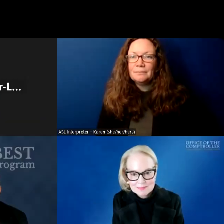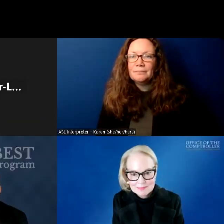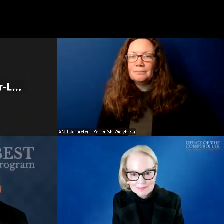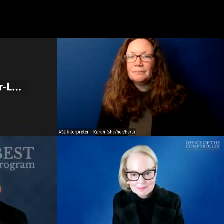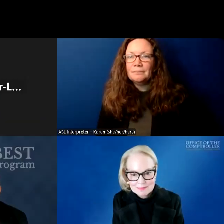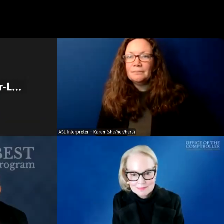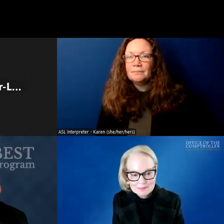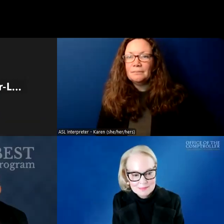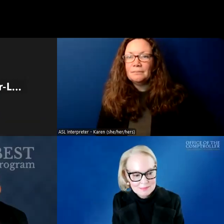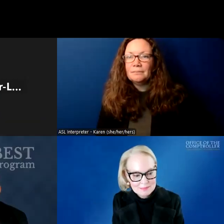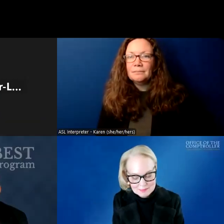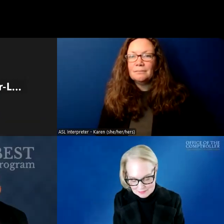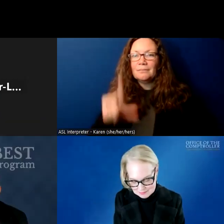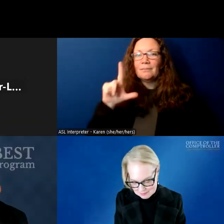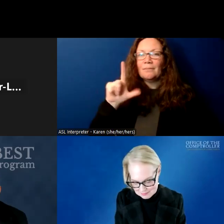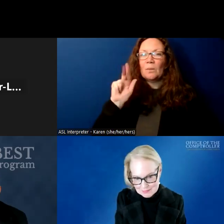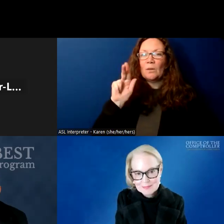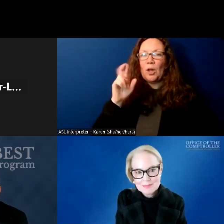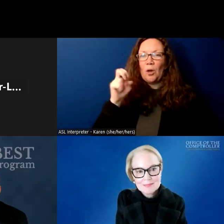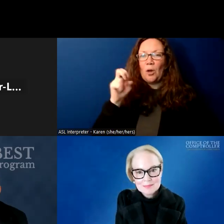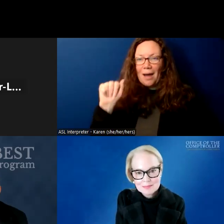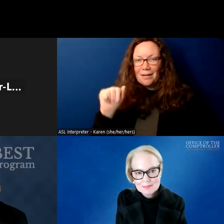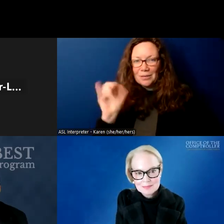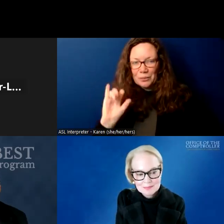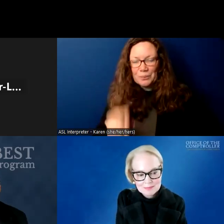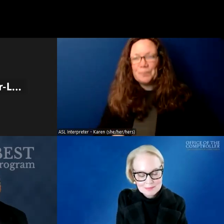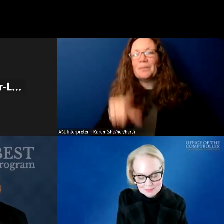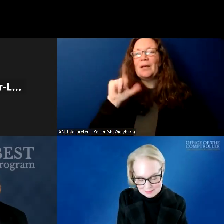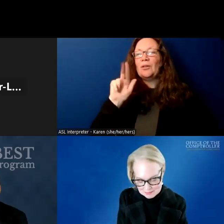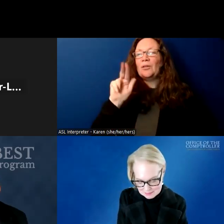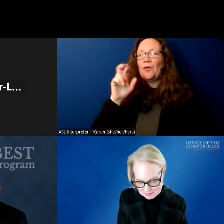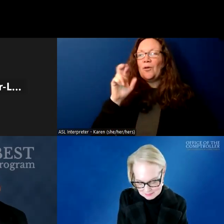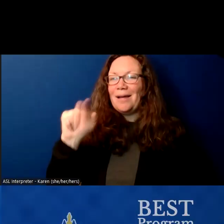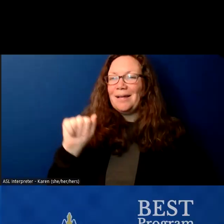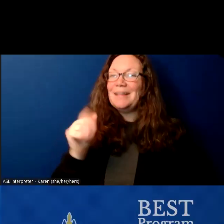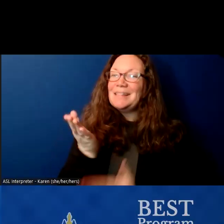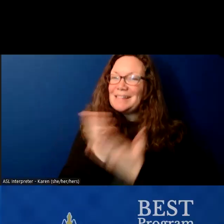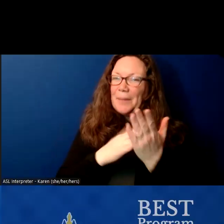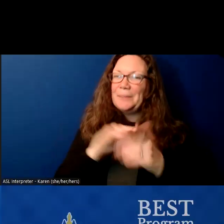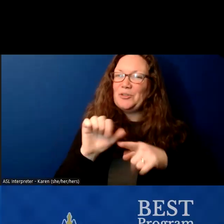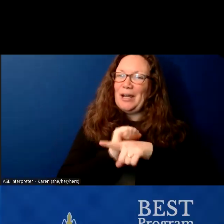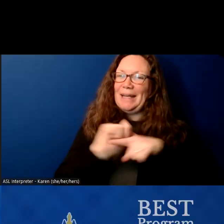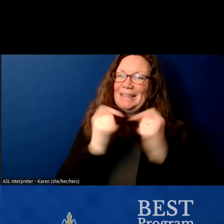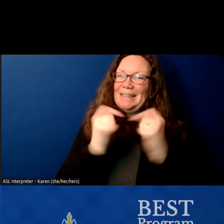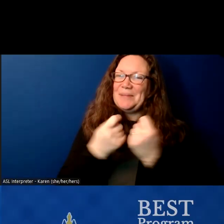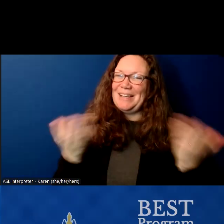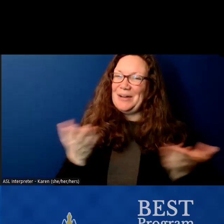Boss. Good morning everyone. Thank you for joining us. Today, a few members of our training team will be presenting on various topics,